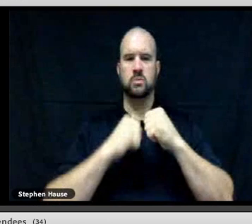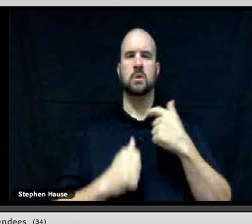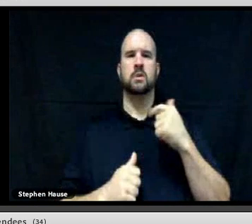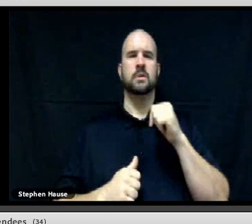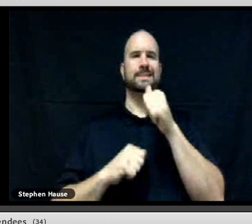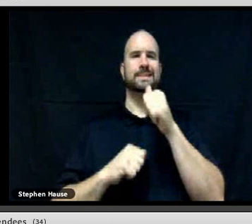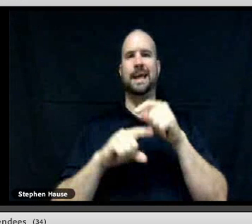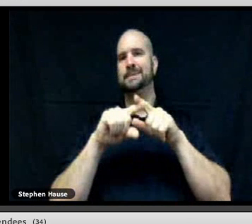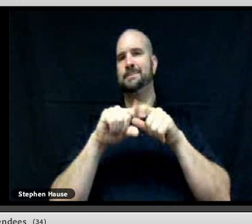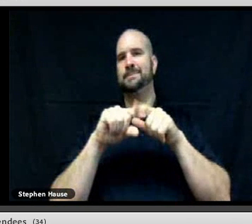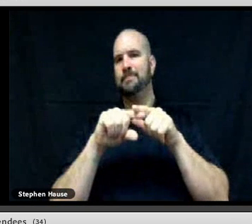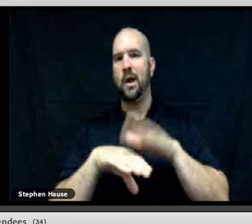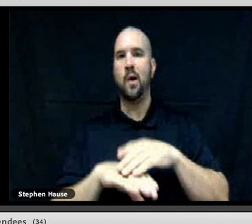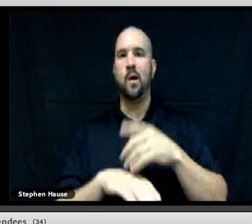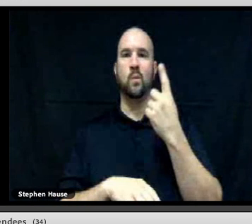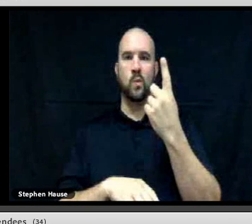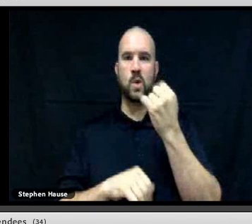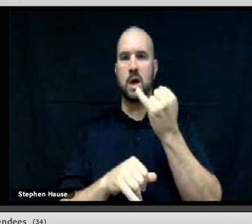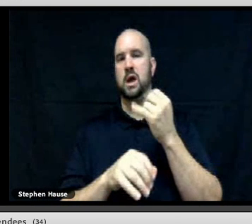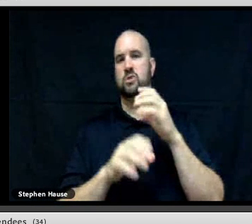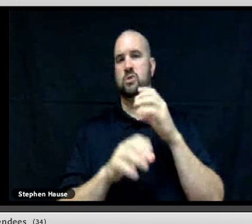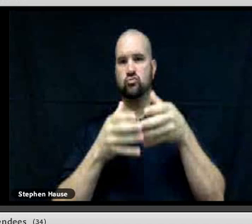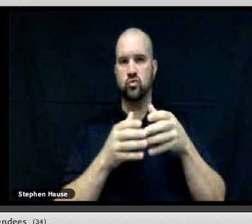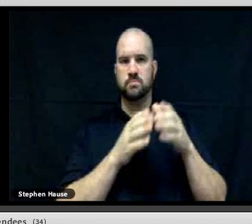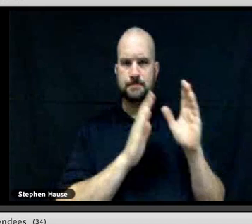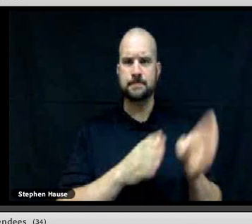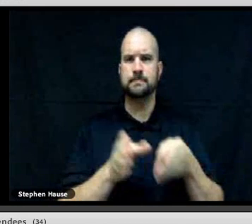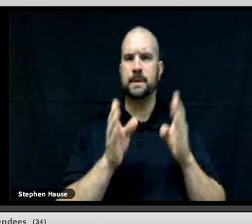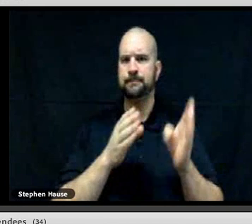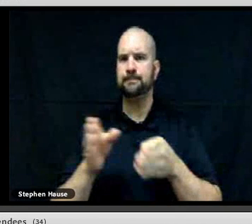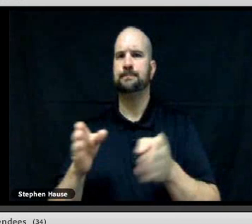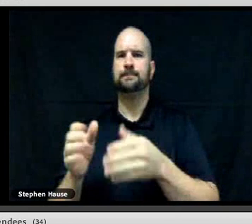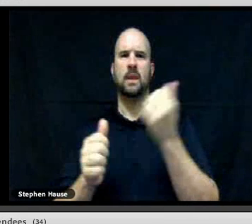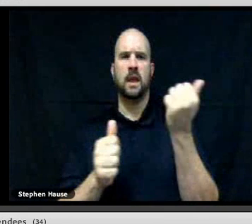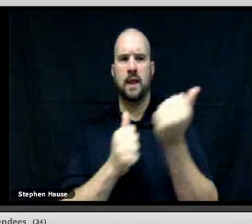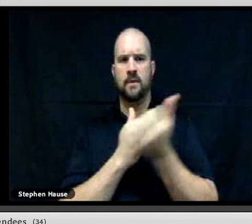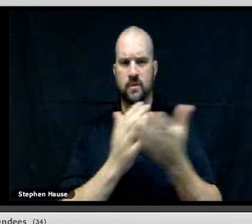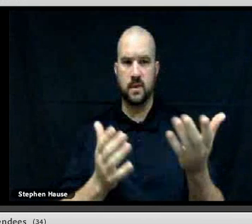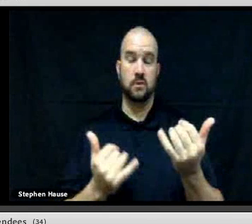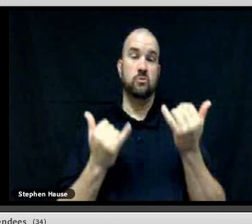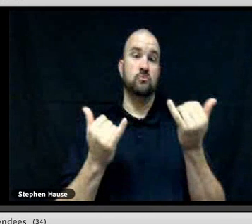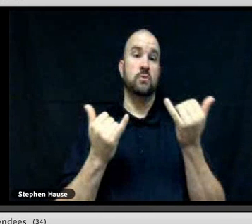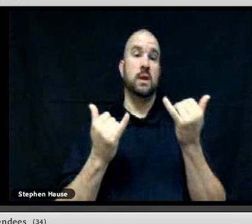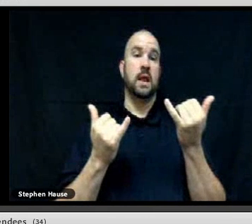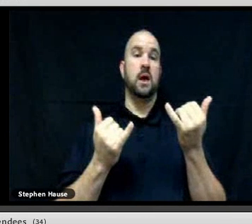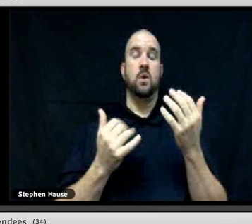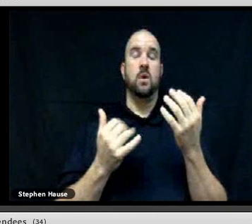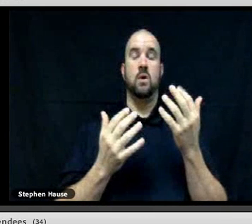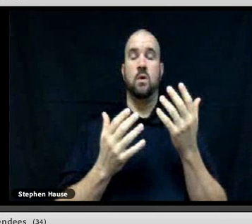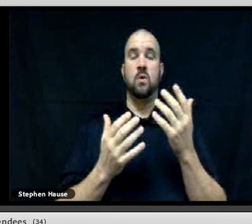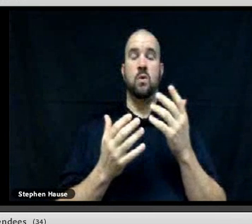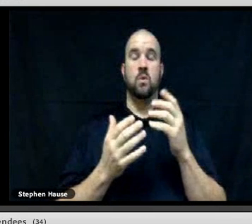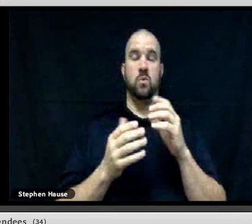to get everything ready. Uh, right now, the primary, uh -- the institution that will be serving as the primary hub